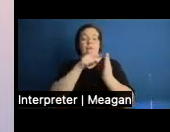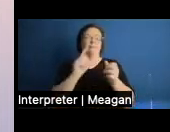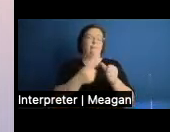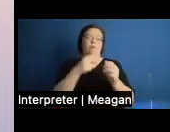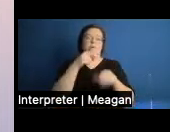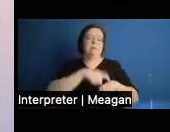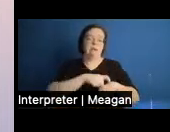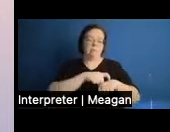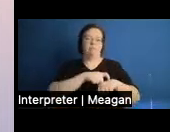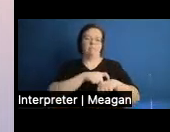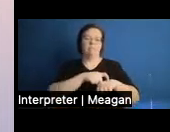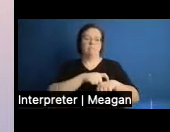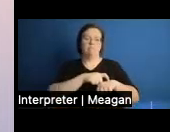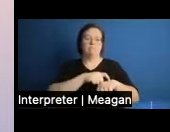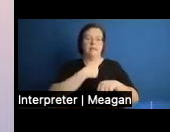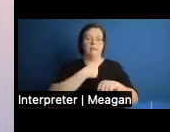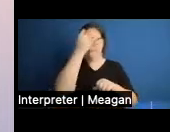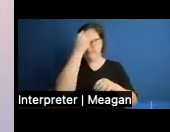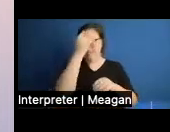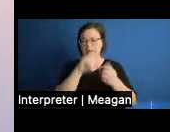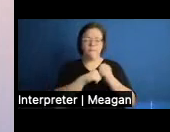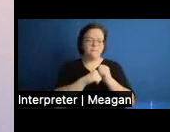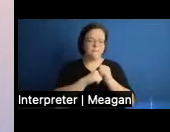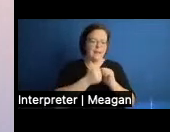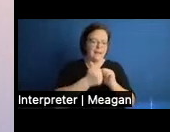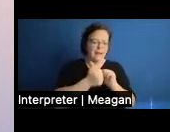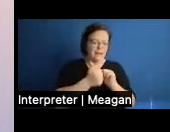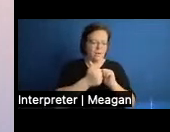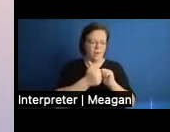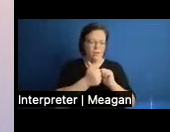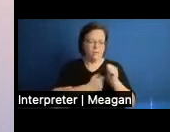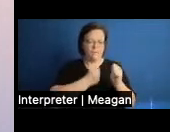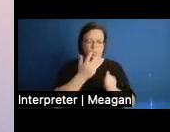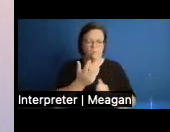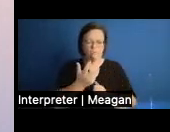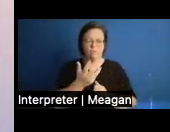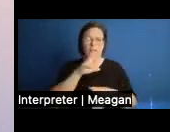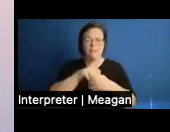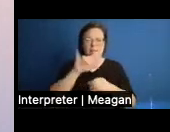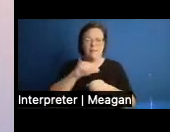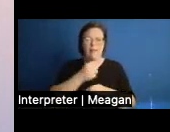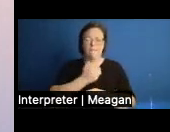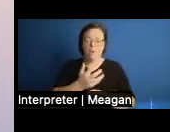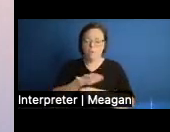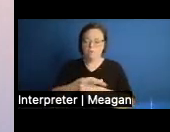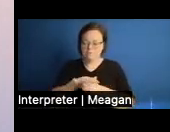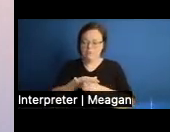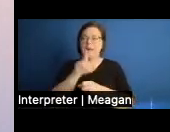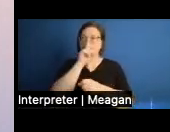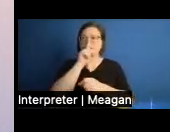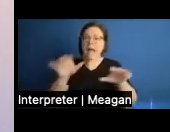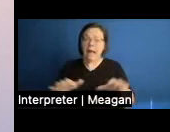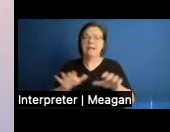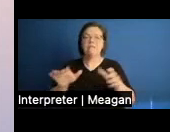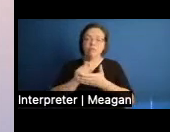like, how poetry when I'm in that when I'm in the poetic space when I'm actively either writing or